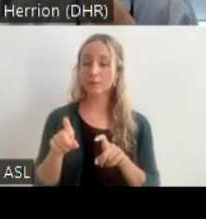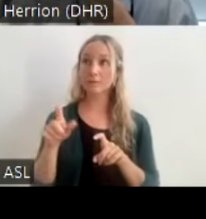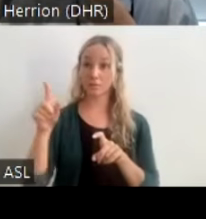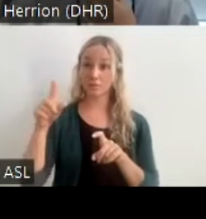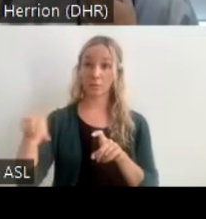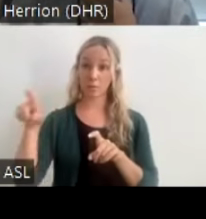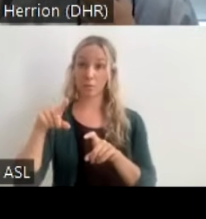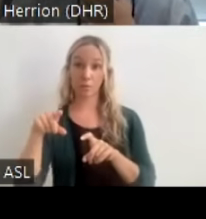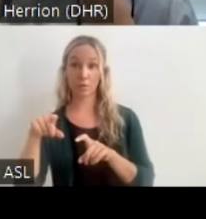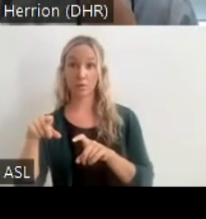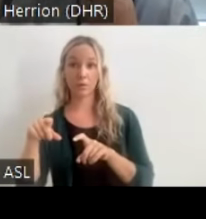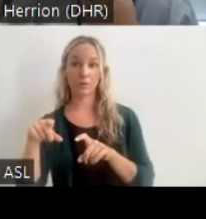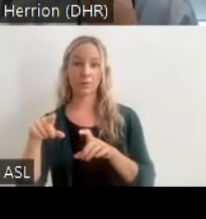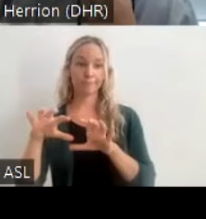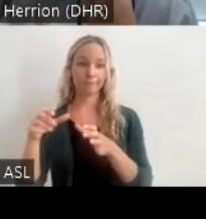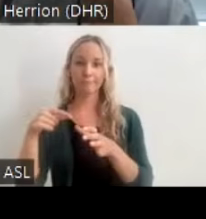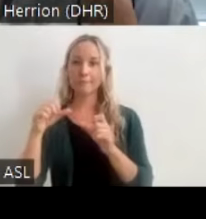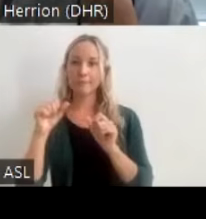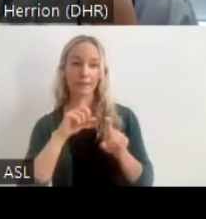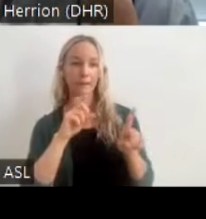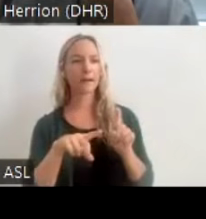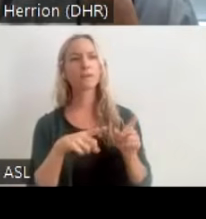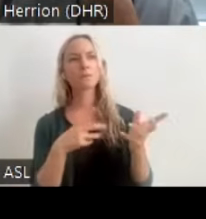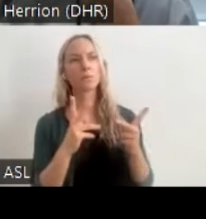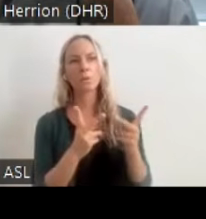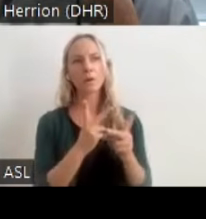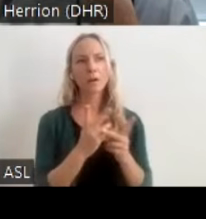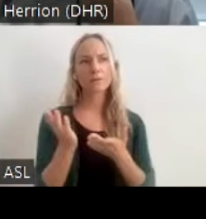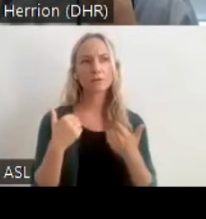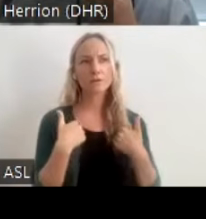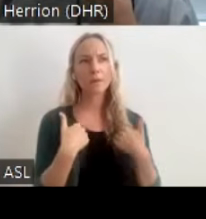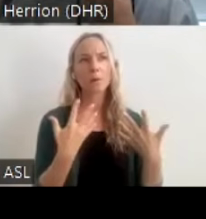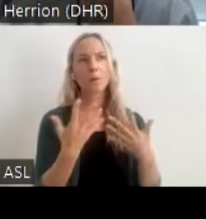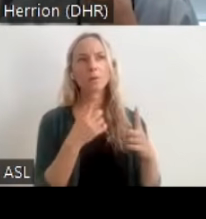requirement for or there's no allowance for a public accommodation to require documentation or proof that